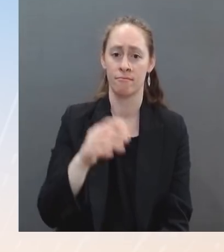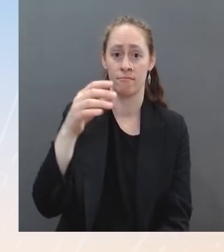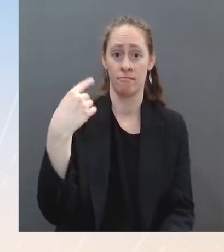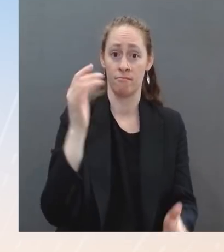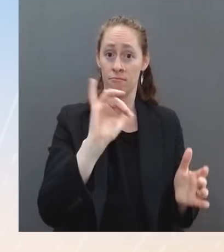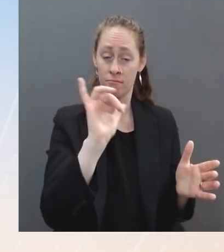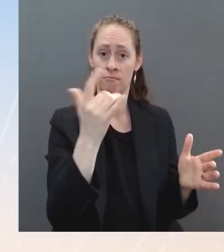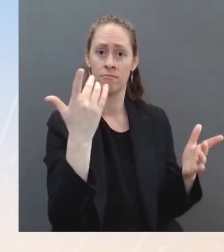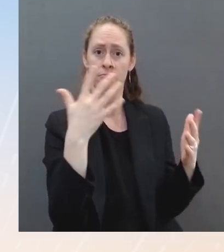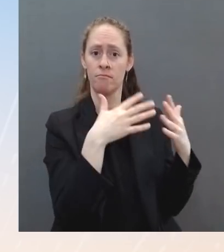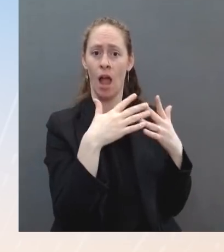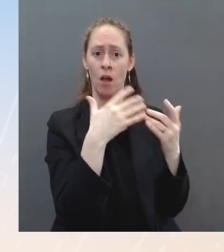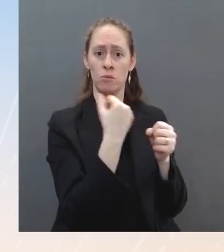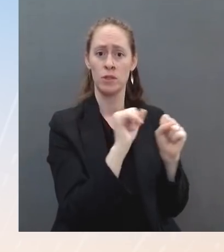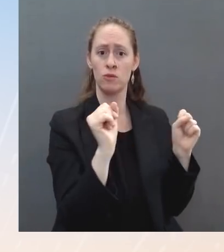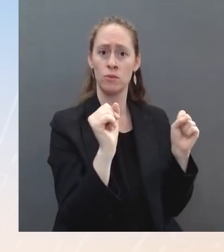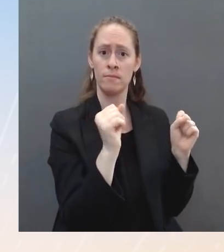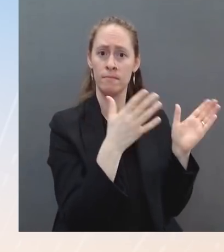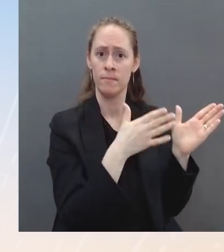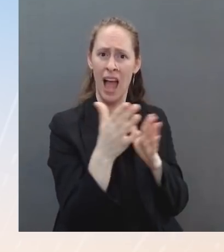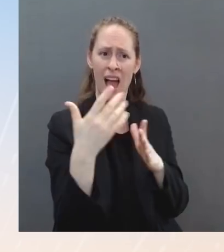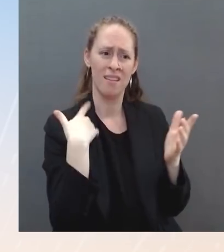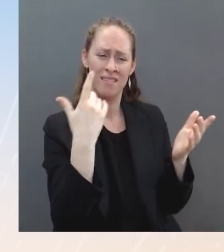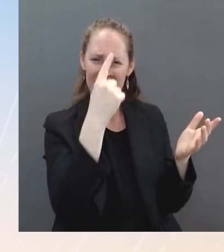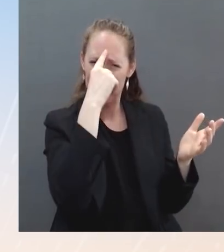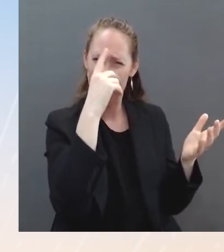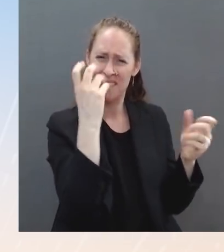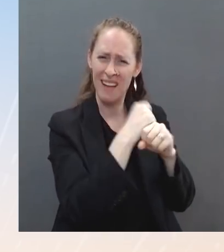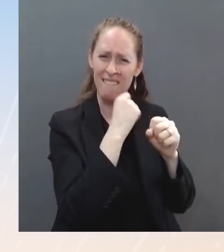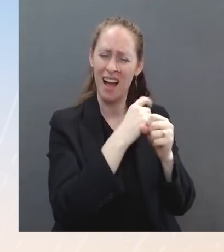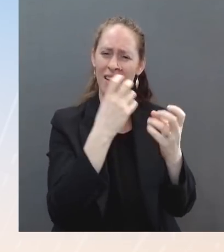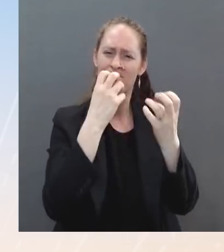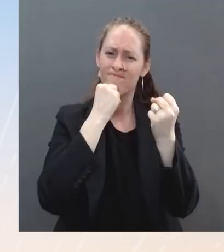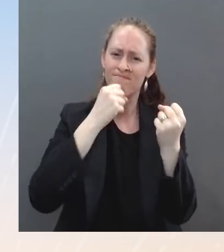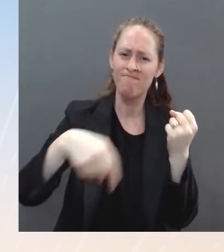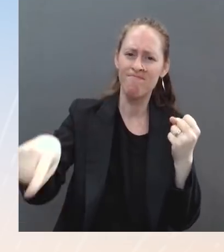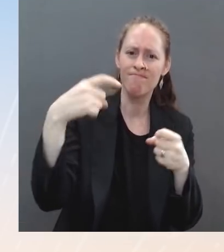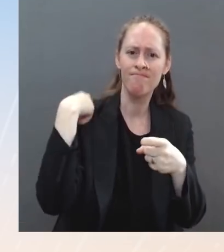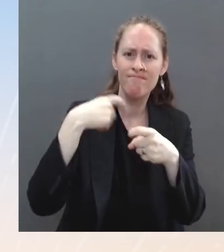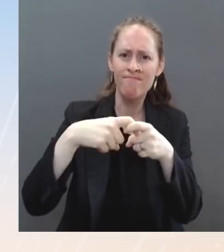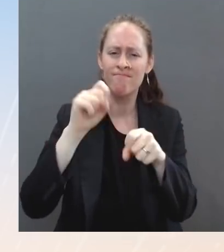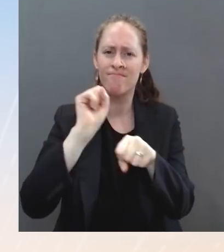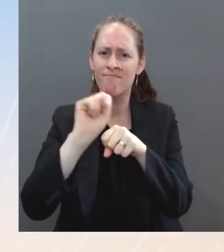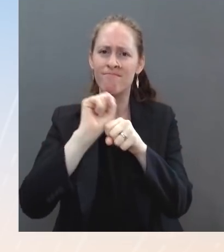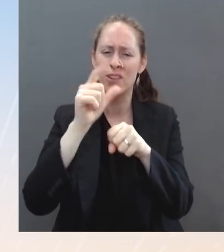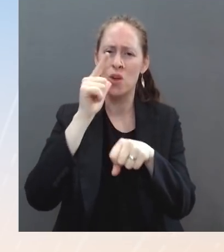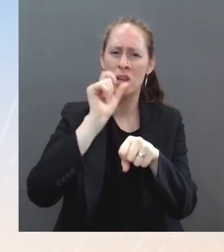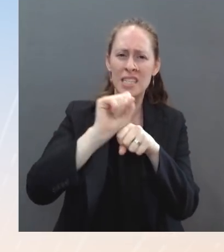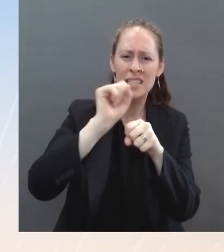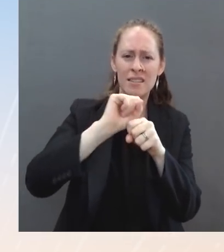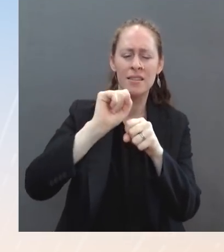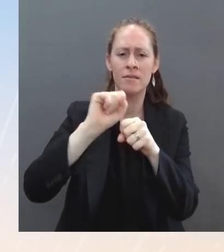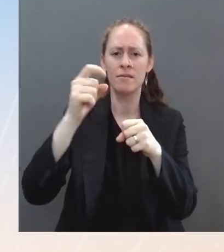they needed through the pandemic. And we created a historic Task Force on Worker Organizing and Empowerment to help workers to organize